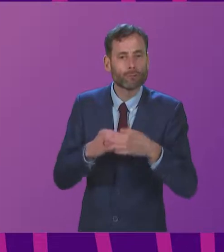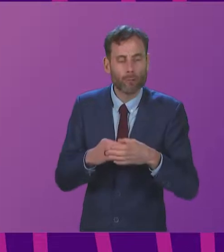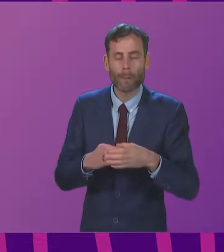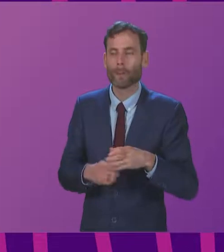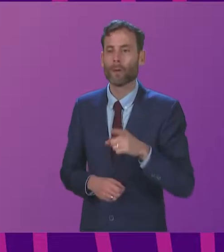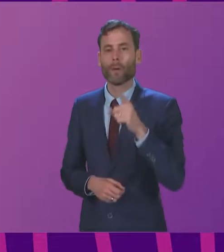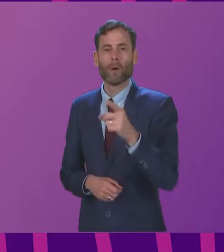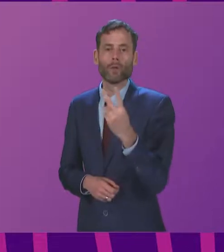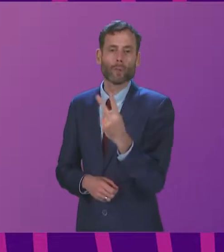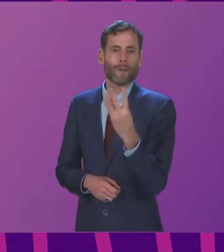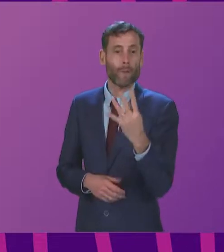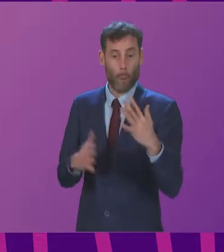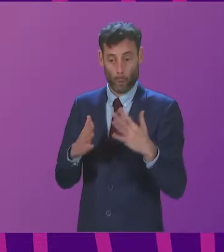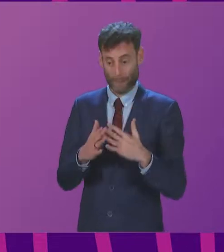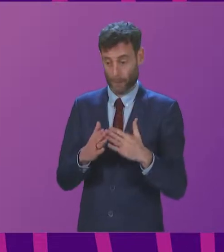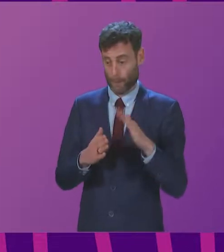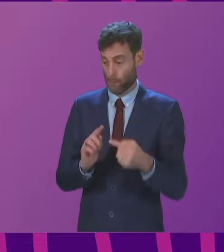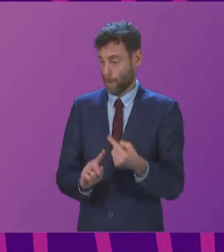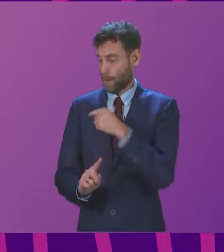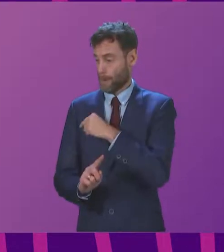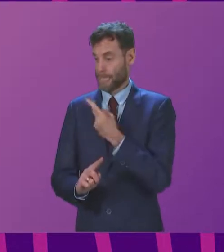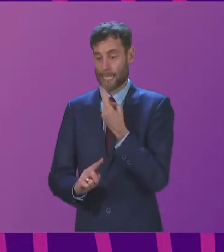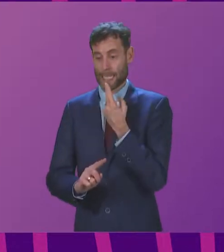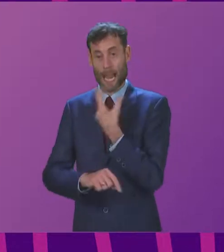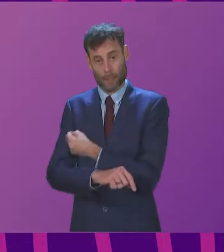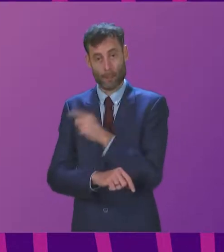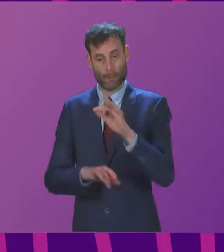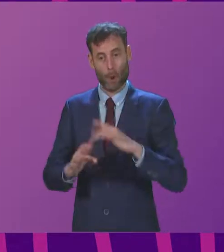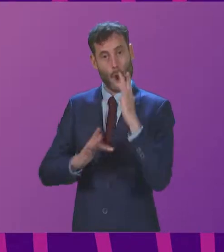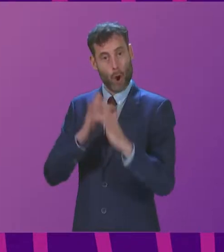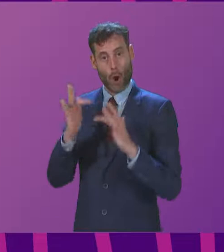weeks from your second jag, you should book an appointment online via the NHS Inform website or